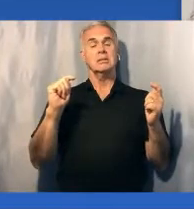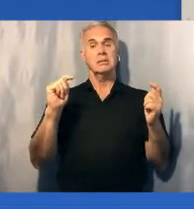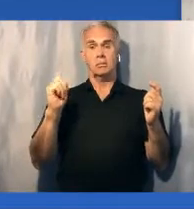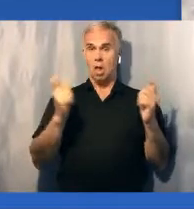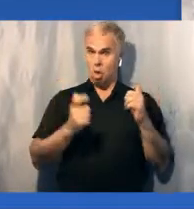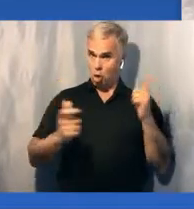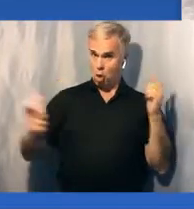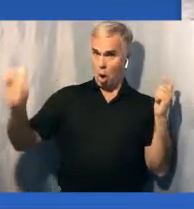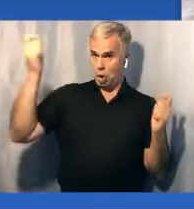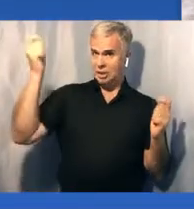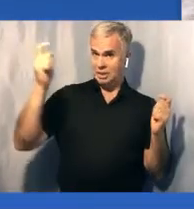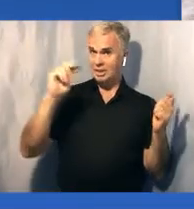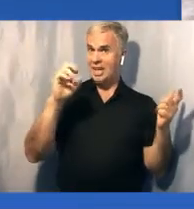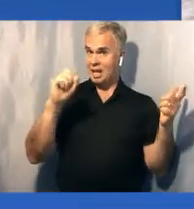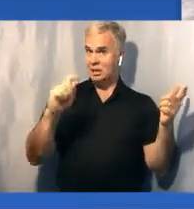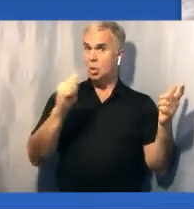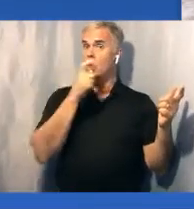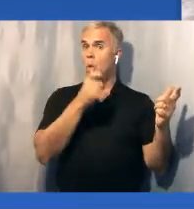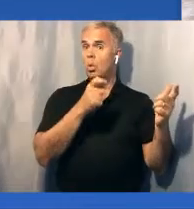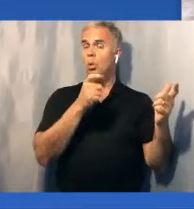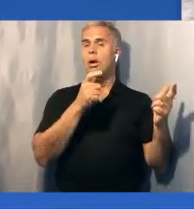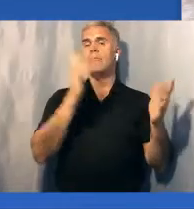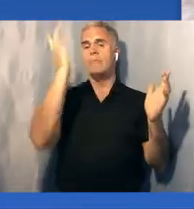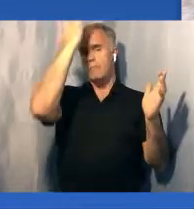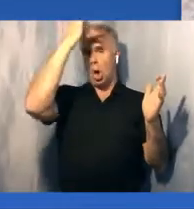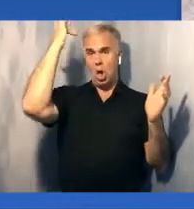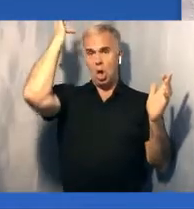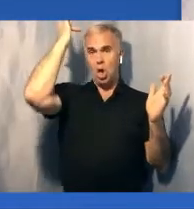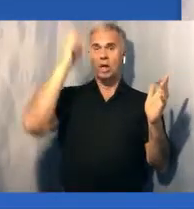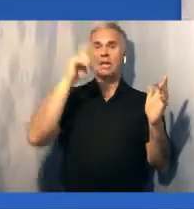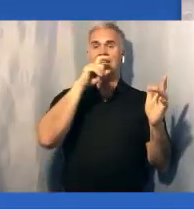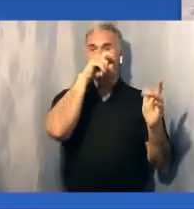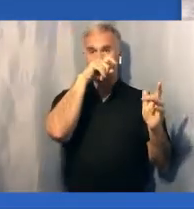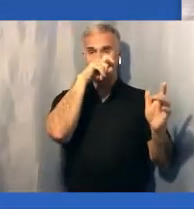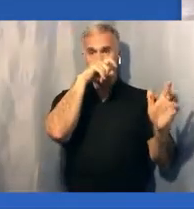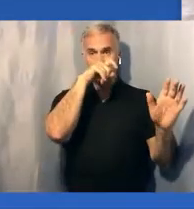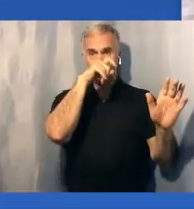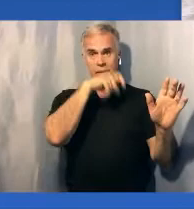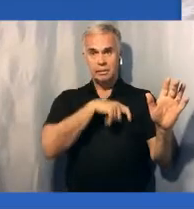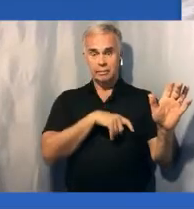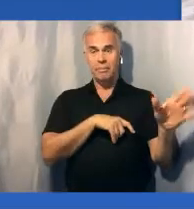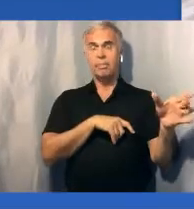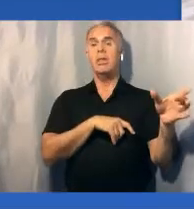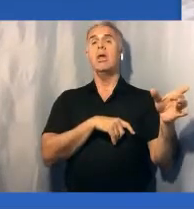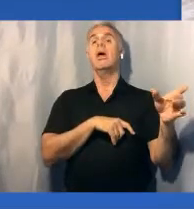Which bird has the biggest nest? The largest tree nests